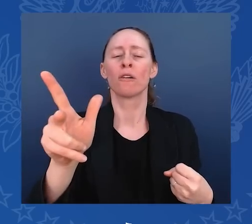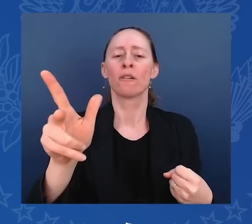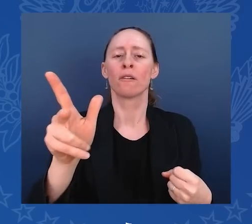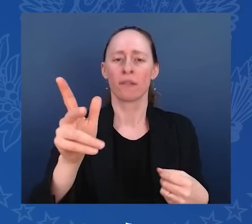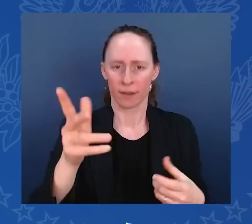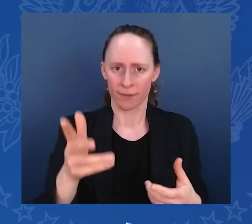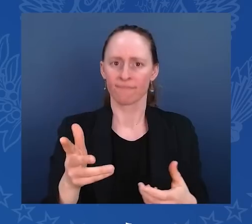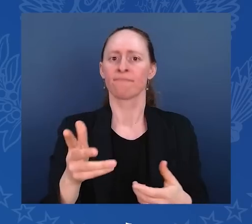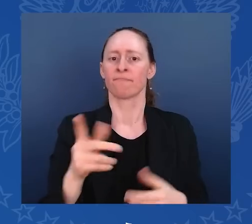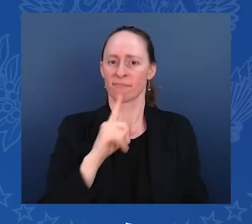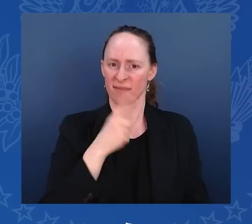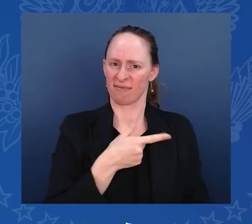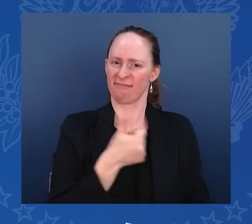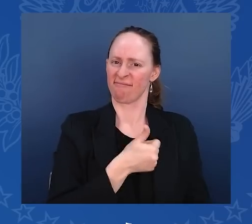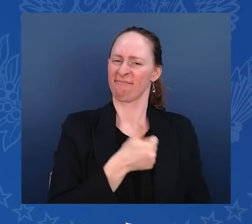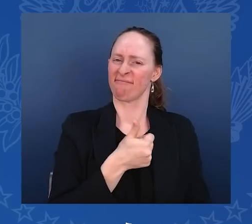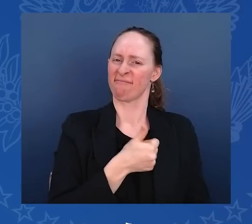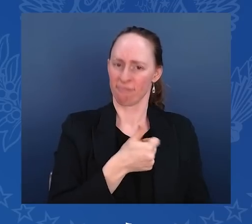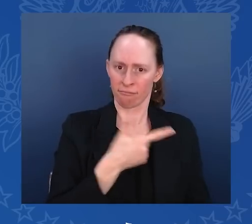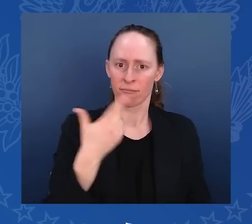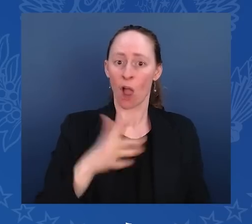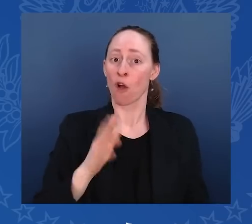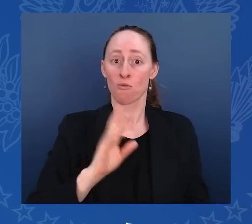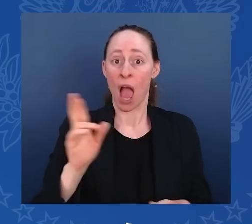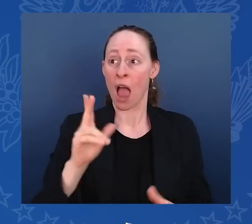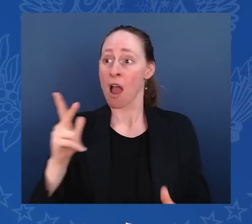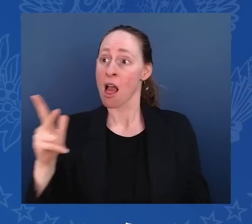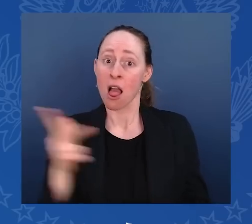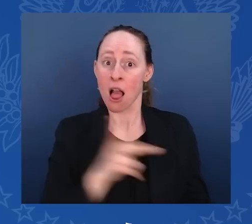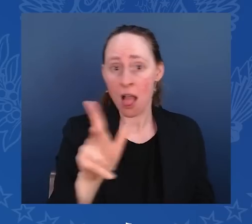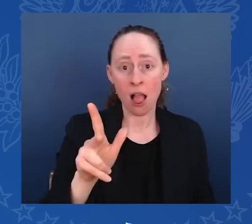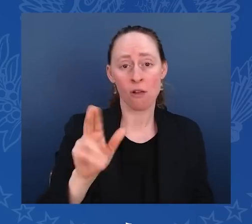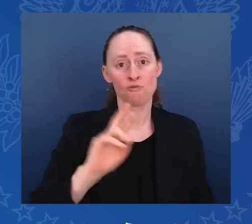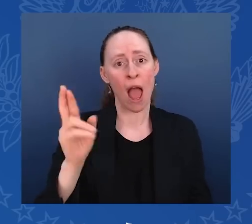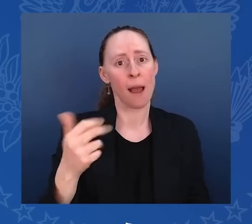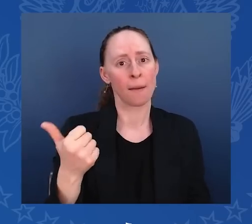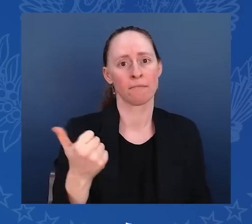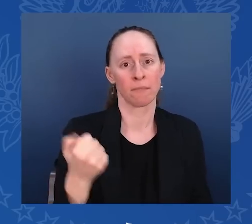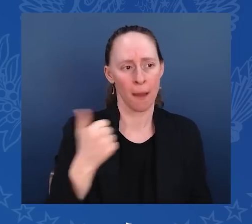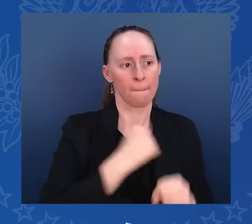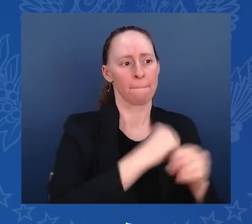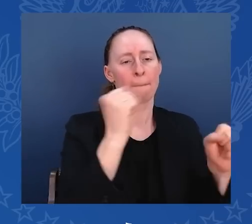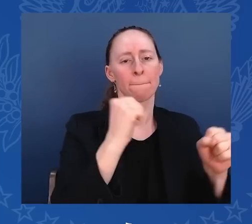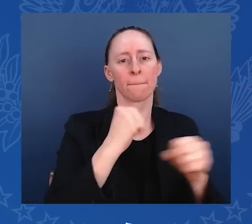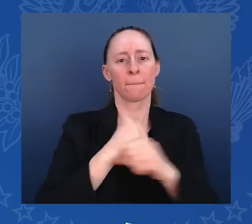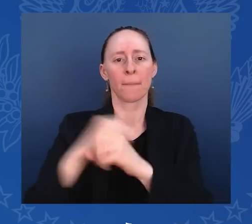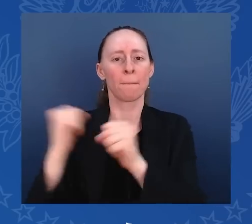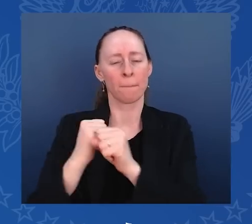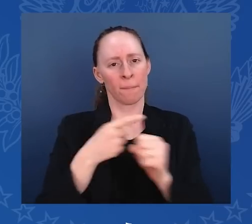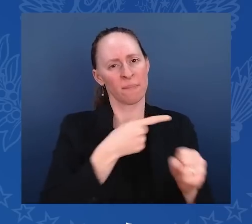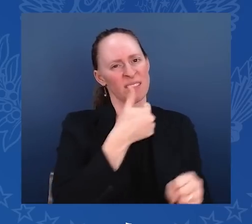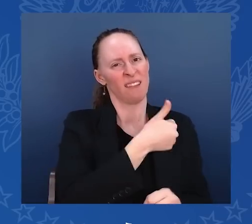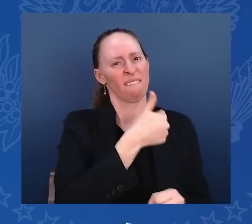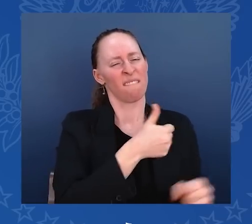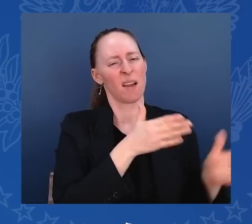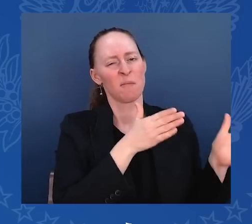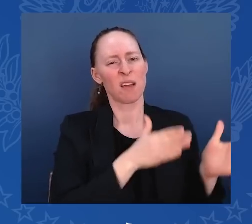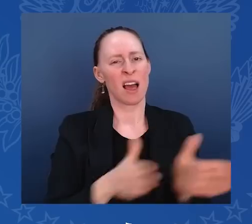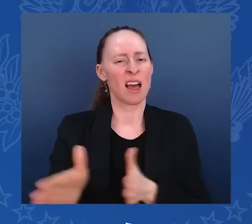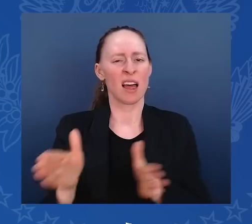to set off those two ice chests. So, there's no question that -- remember all the talk about other people were involved, placed them?